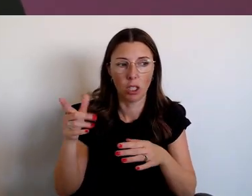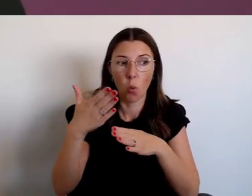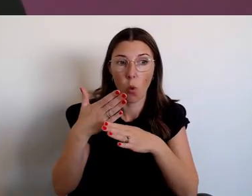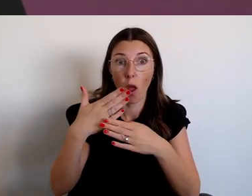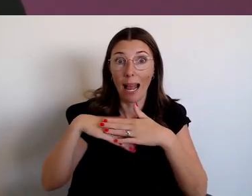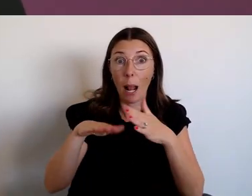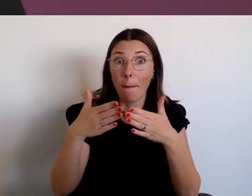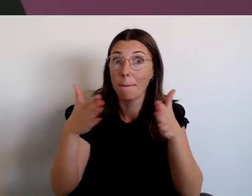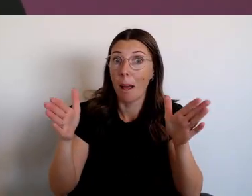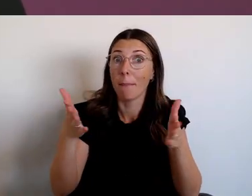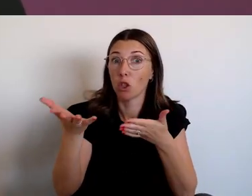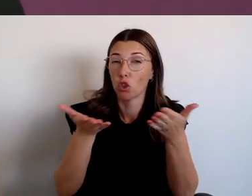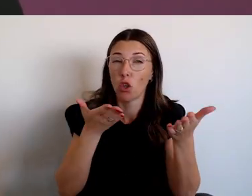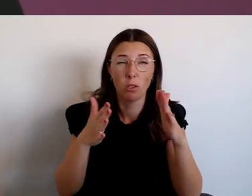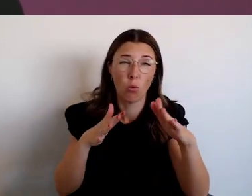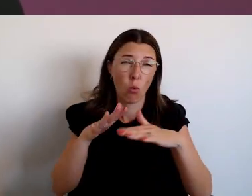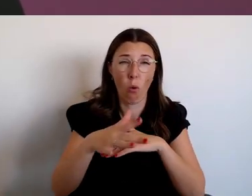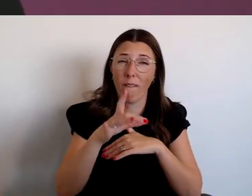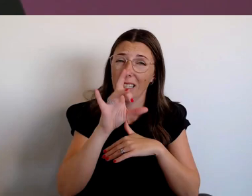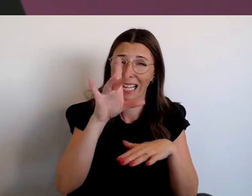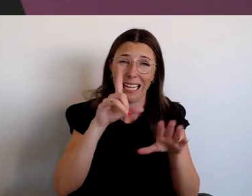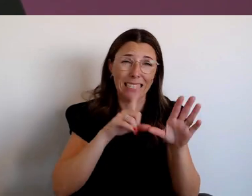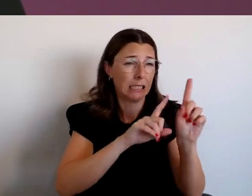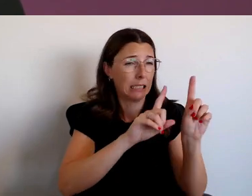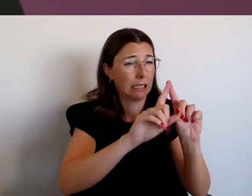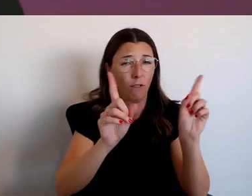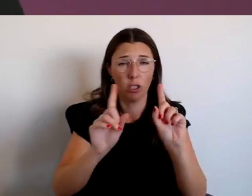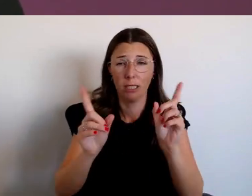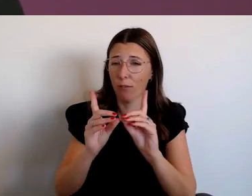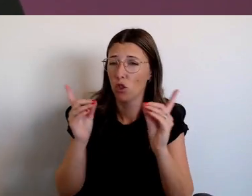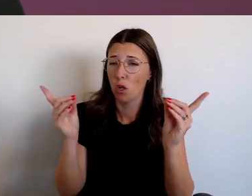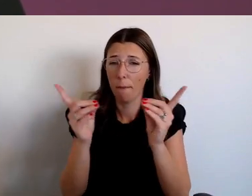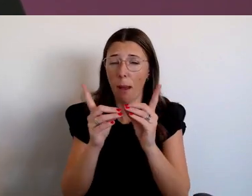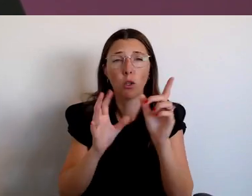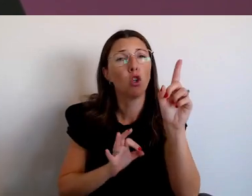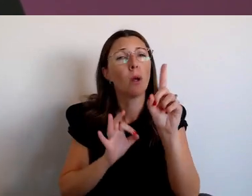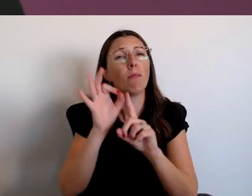ten years across several departments focused on improved data outcomes.